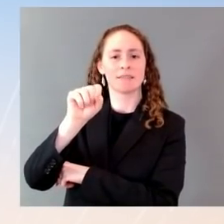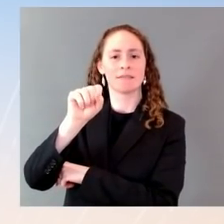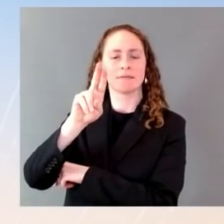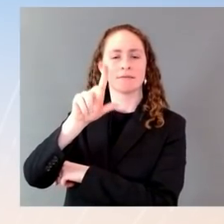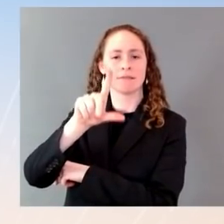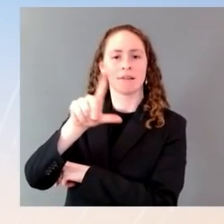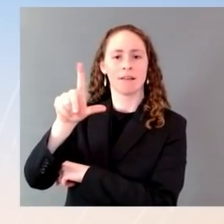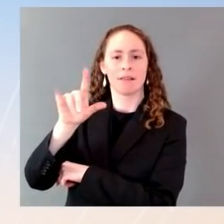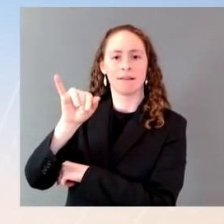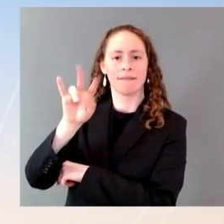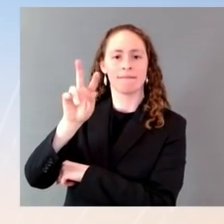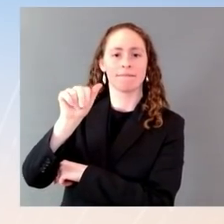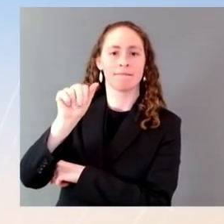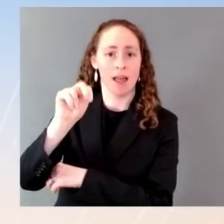With that, I'll turn it over to Jake.